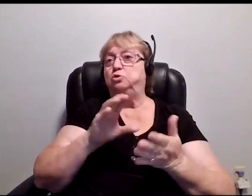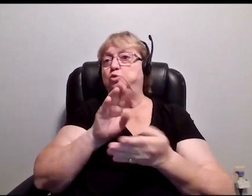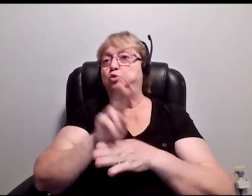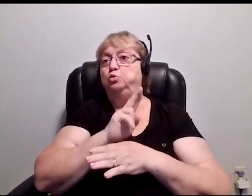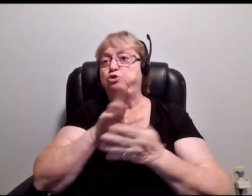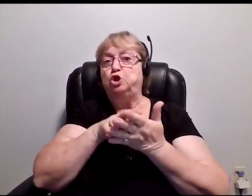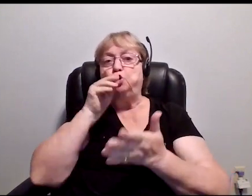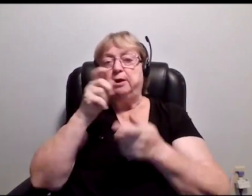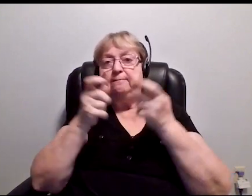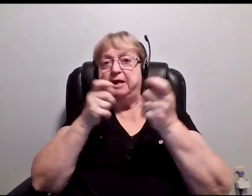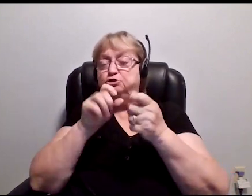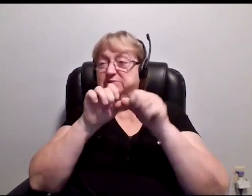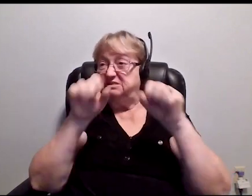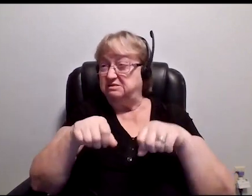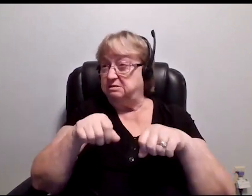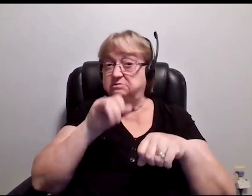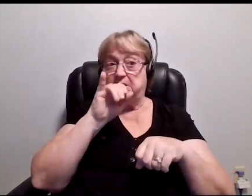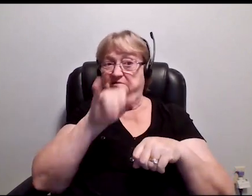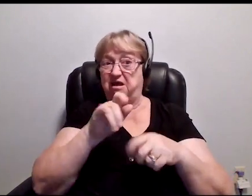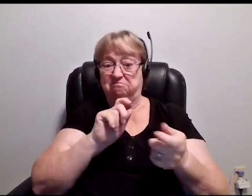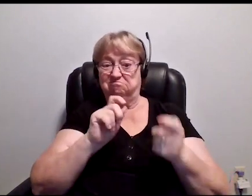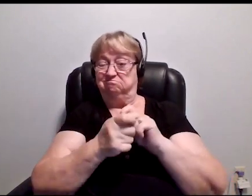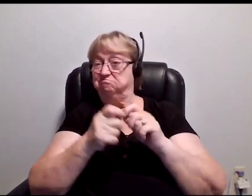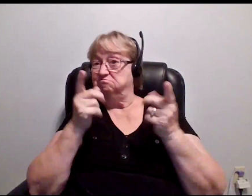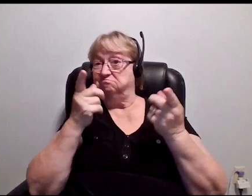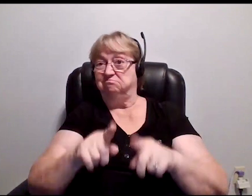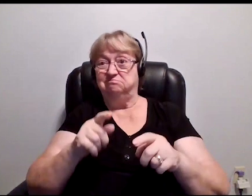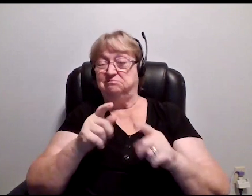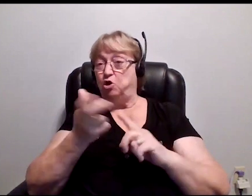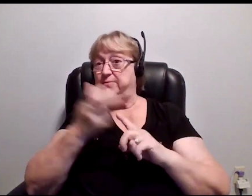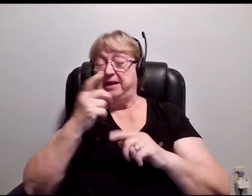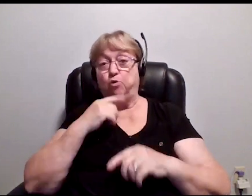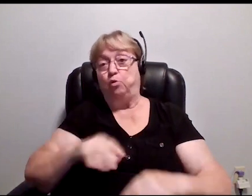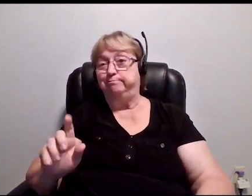where this conversion can be done for you automatically or with a small click.